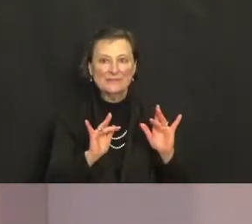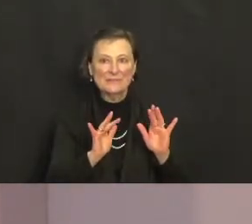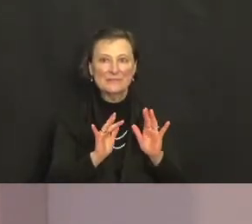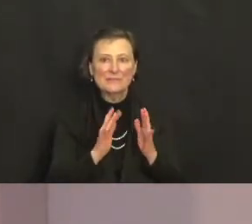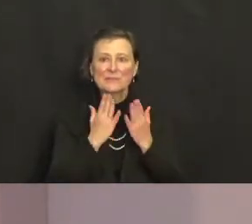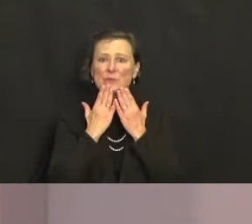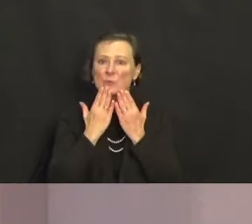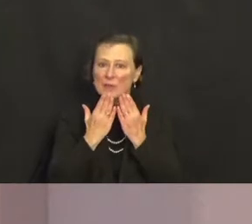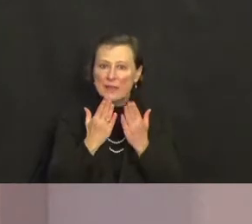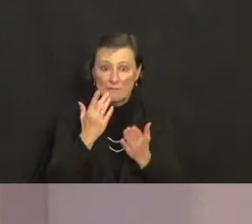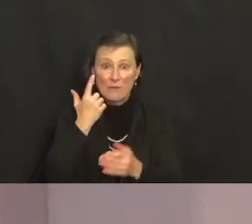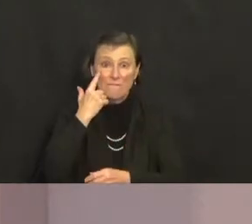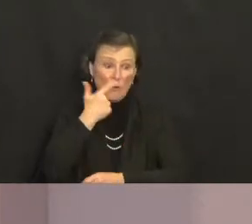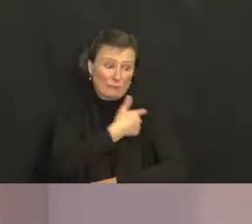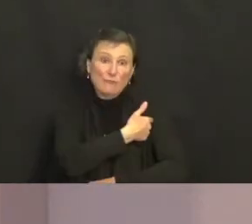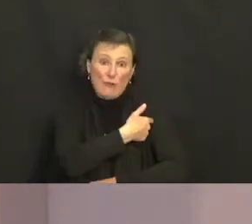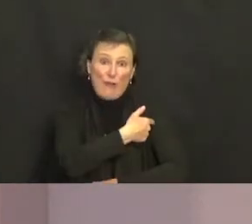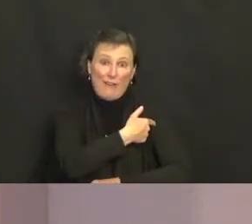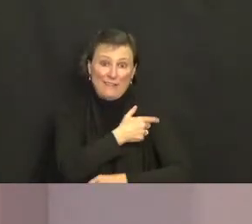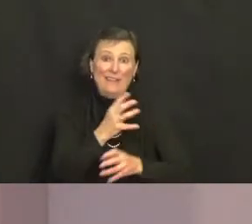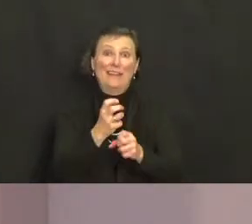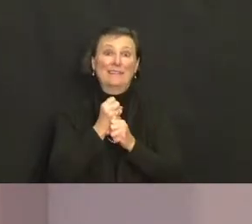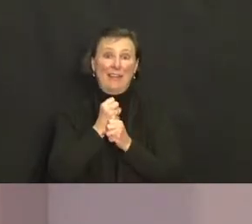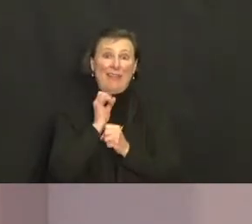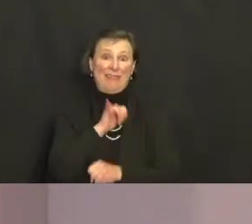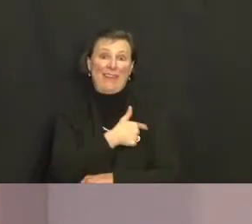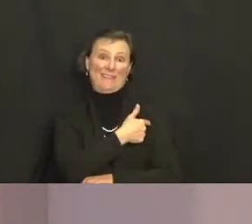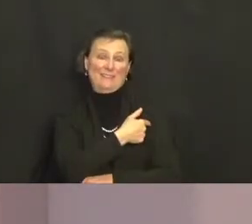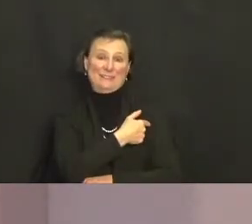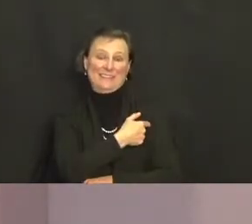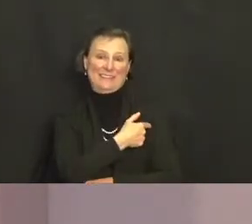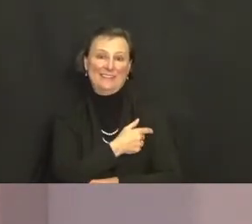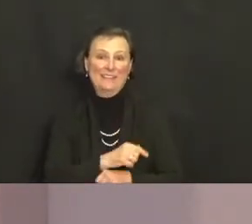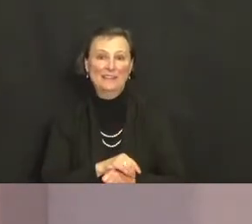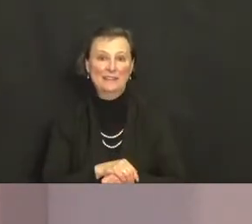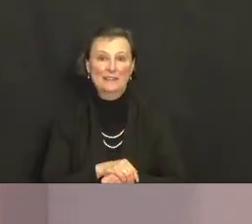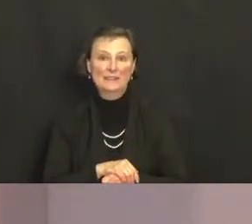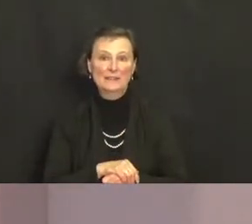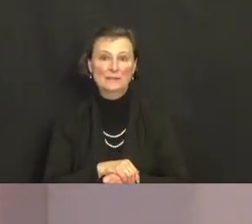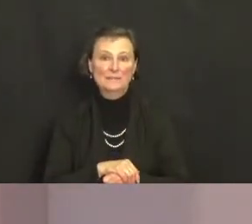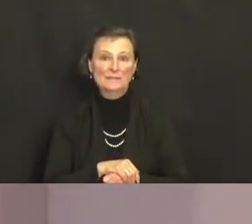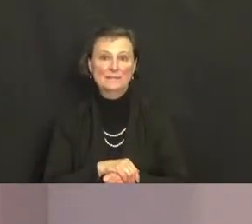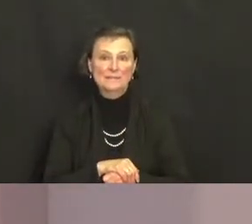Grateful for the shot.